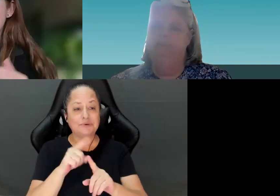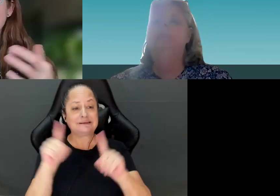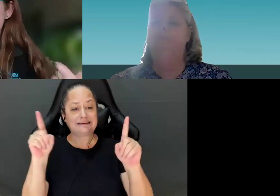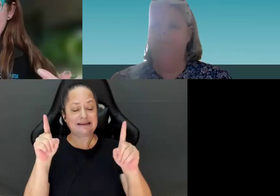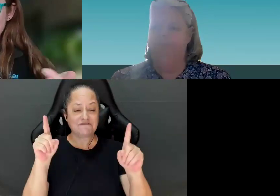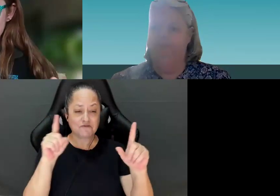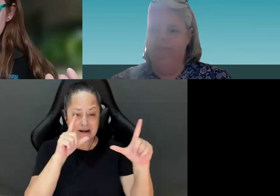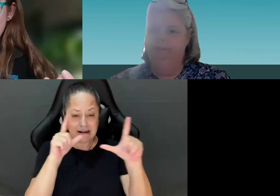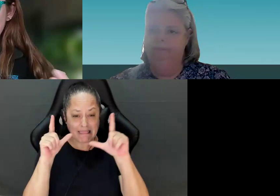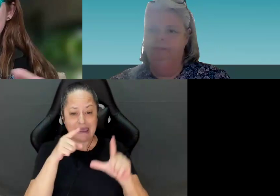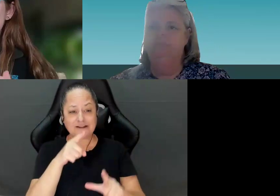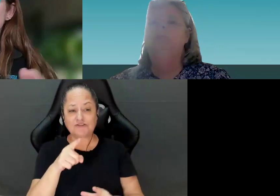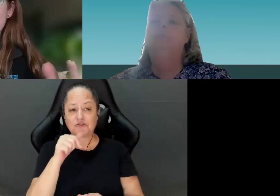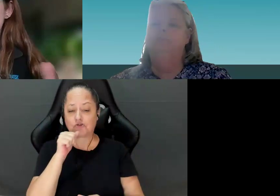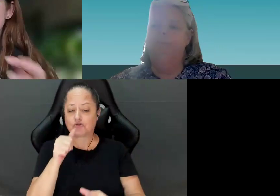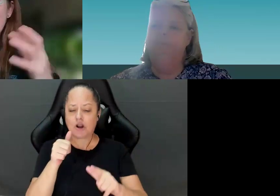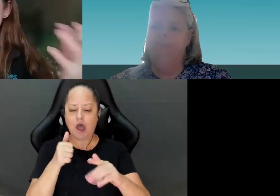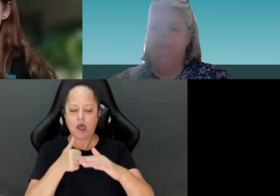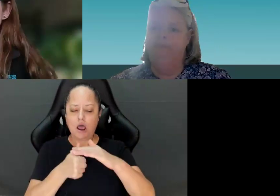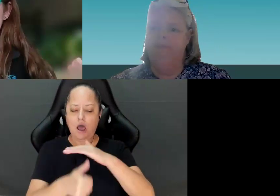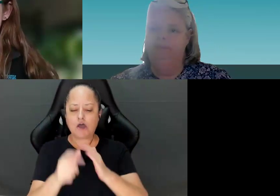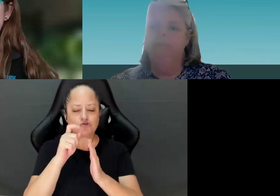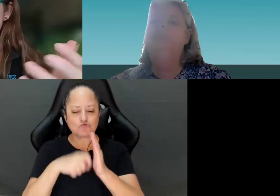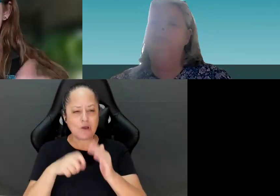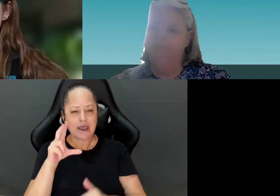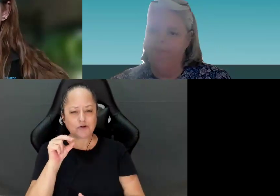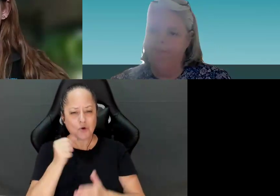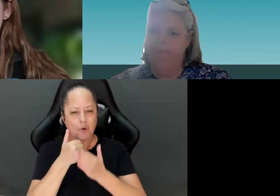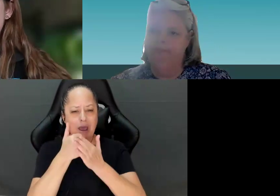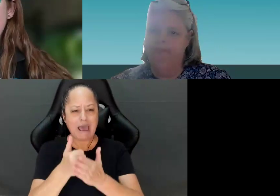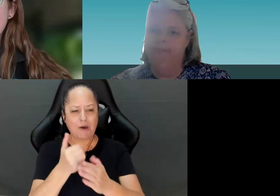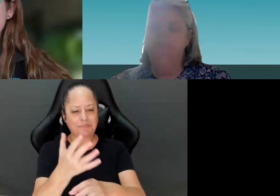because they are not prime to underwrite you. They are just trying to help you get situated.